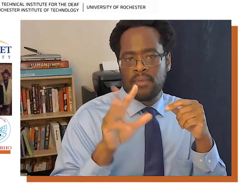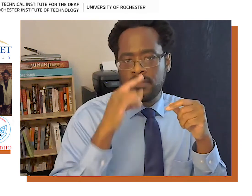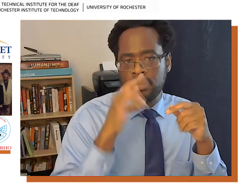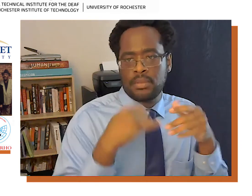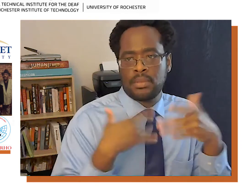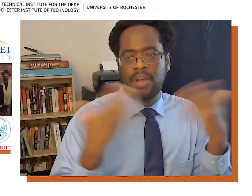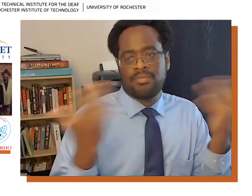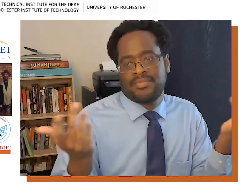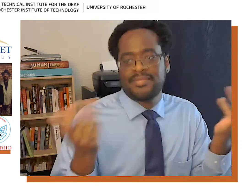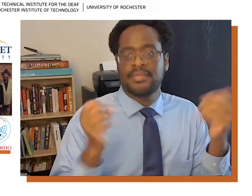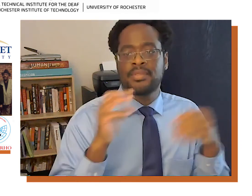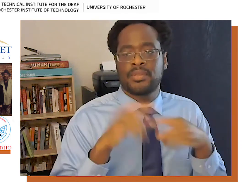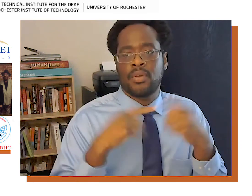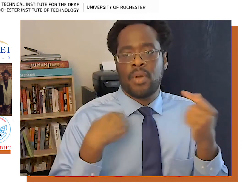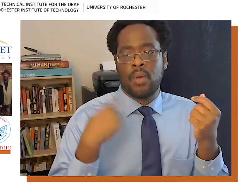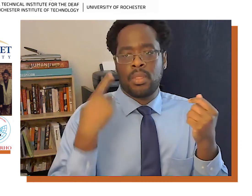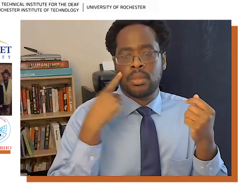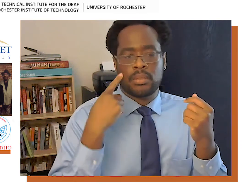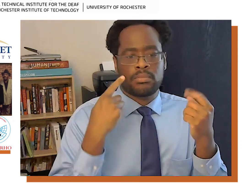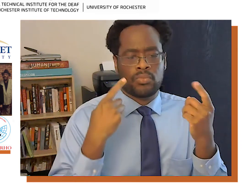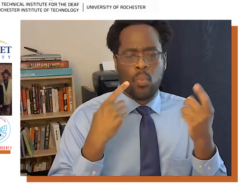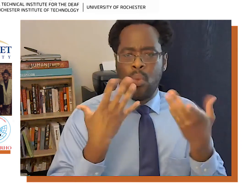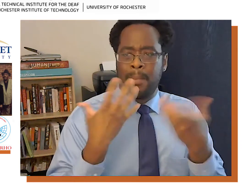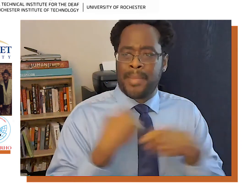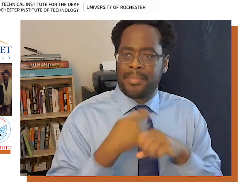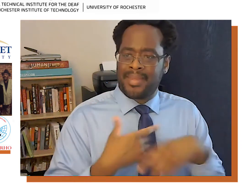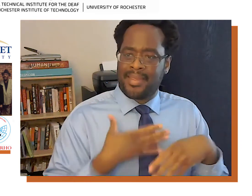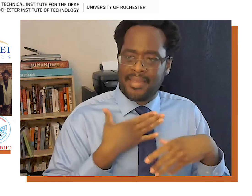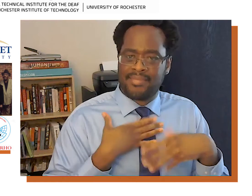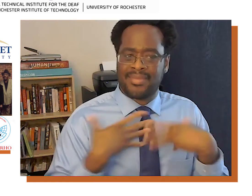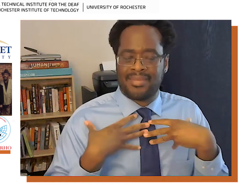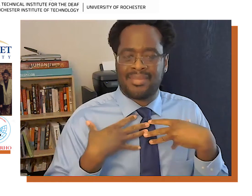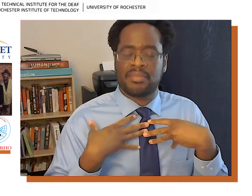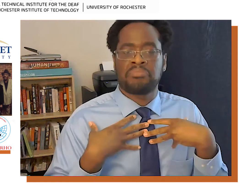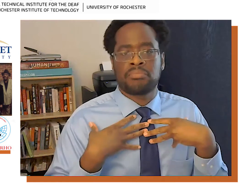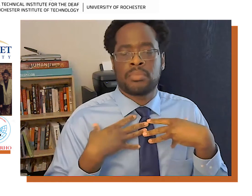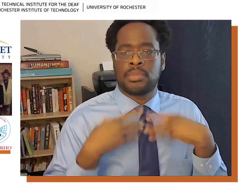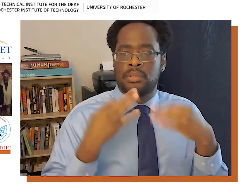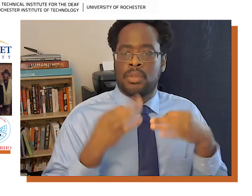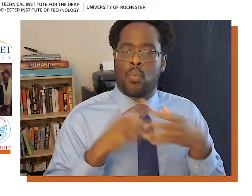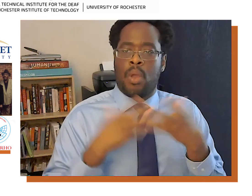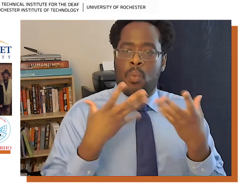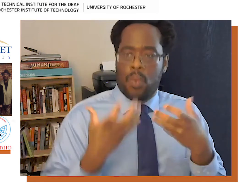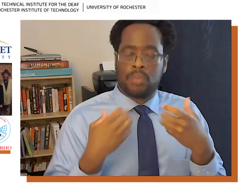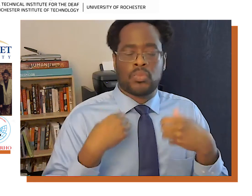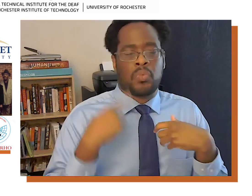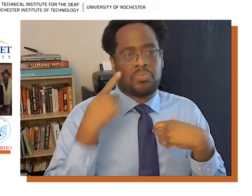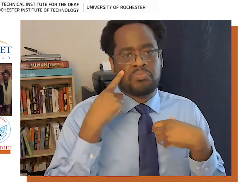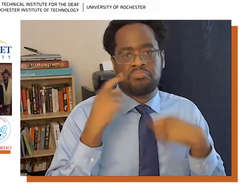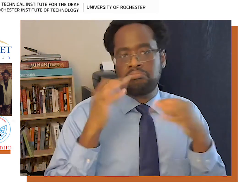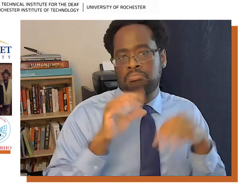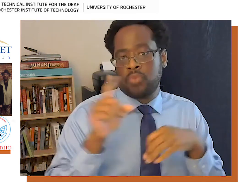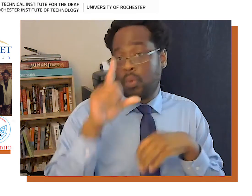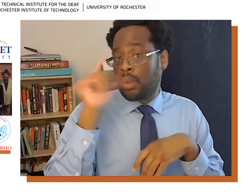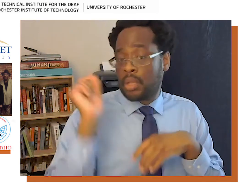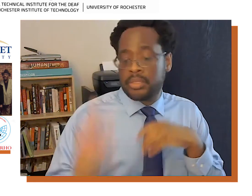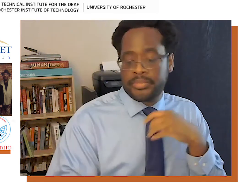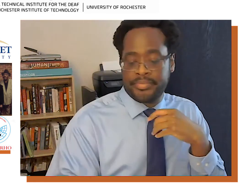you find a job, and then you have 2.5 kids, whatever that average number is, but I took some time to think about what I really wanted,